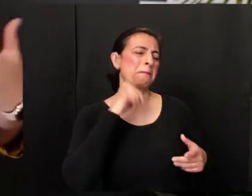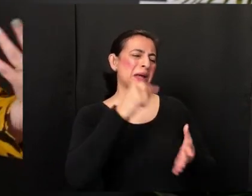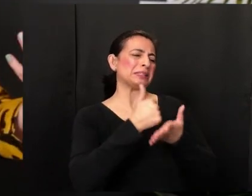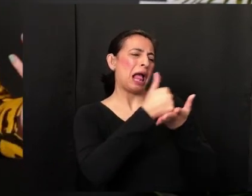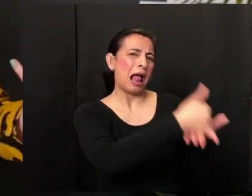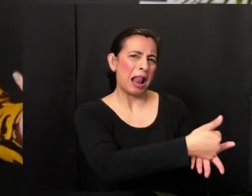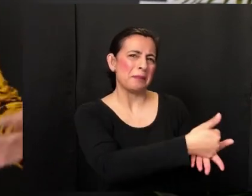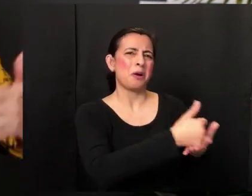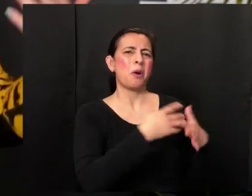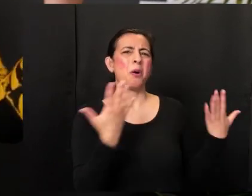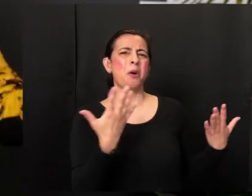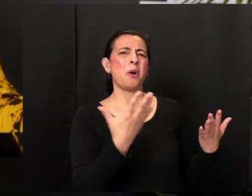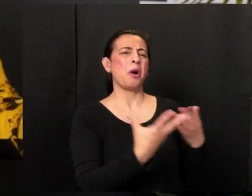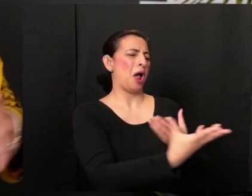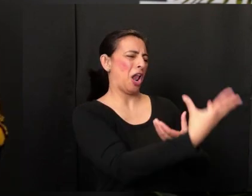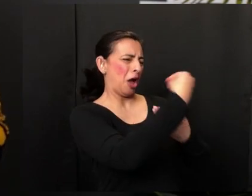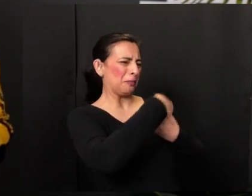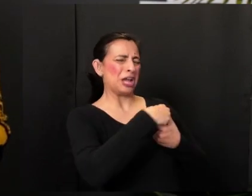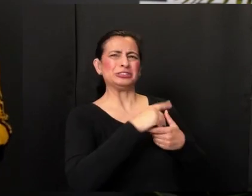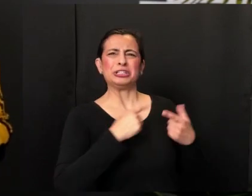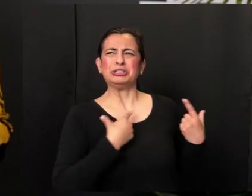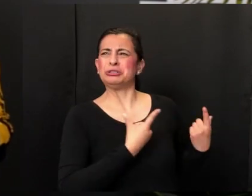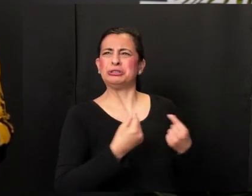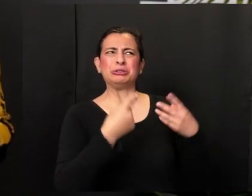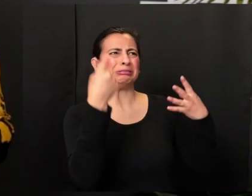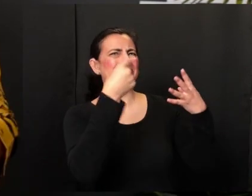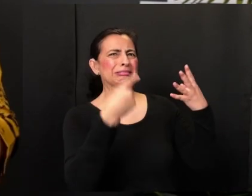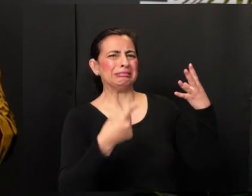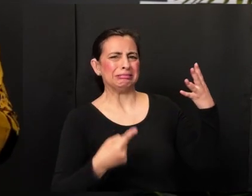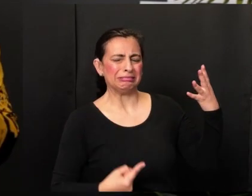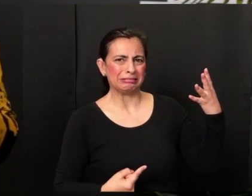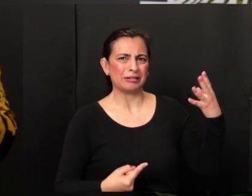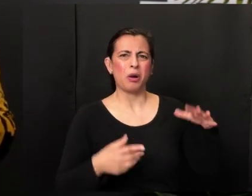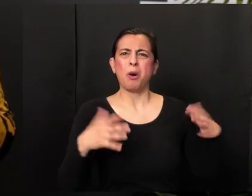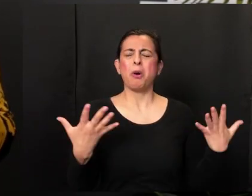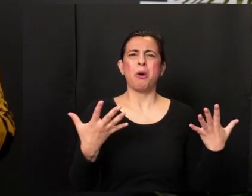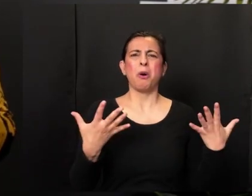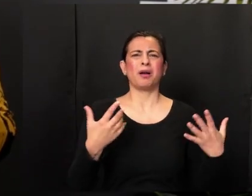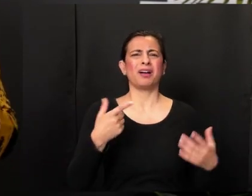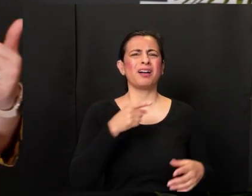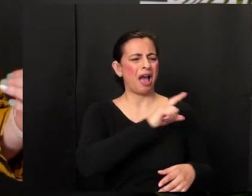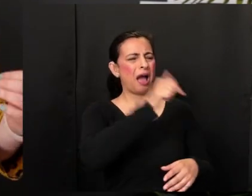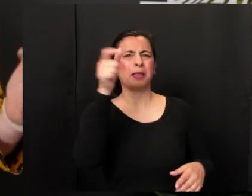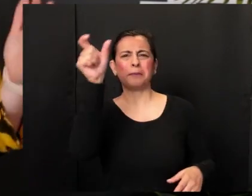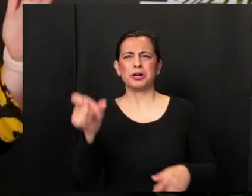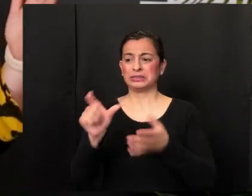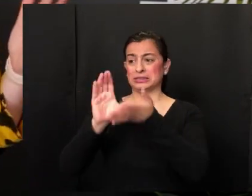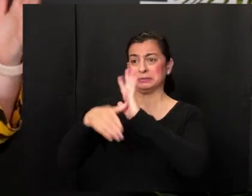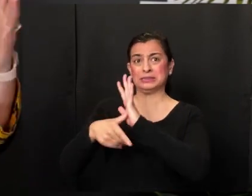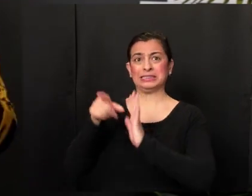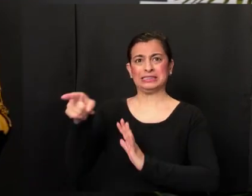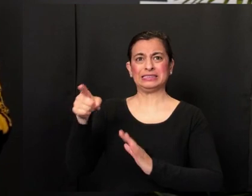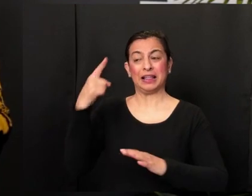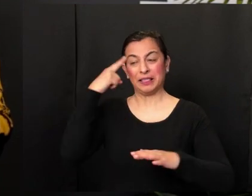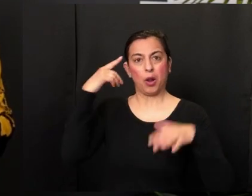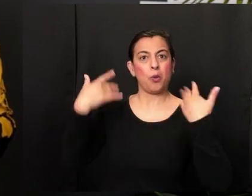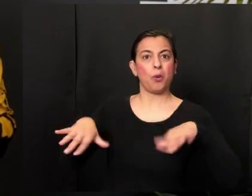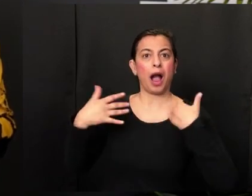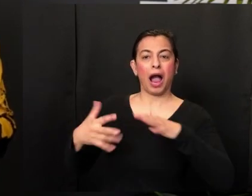or “What accommodations is she going to need?” Or, on the other side of the spectrum, we have our inspiration porn: